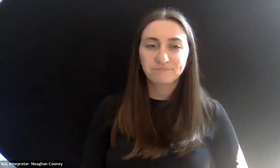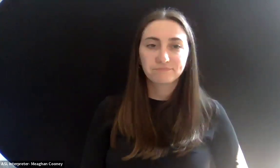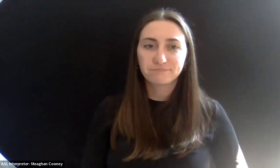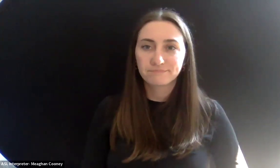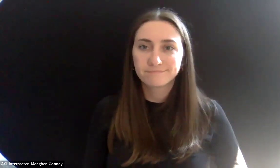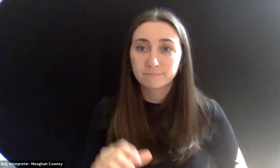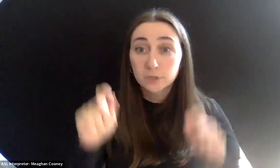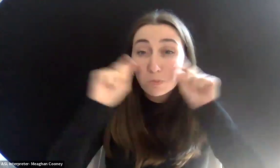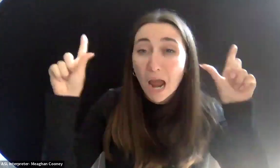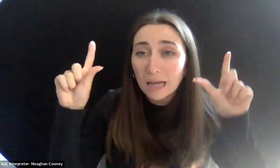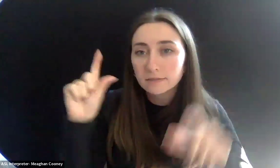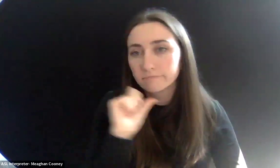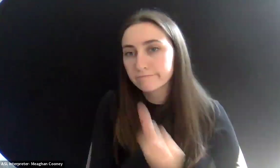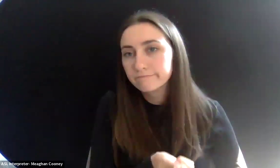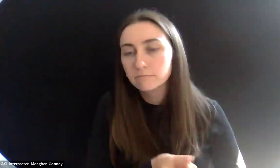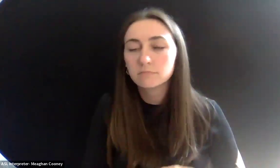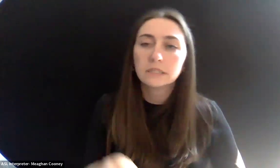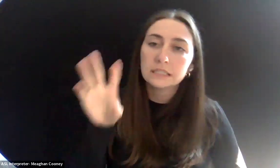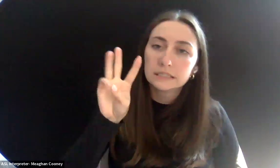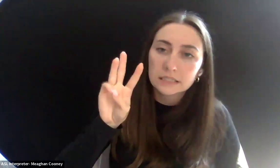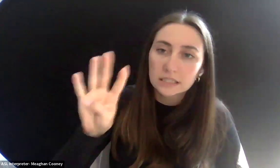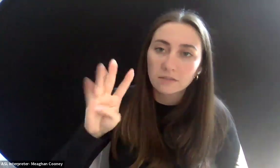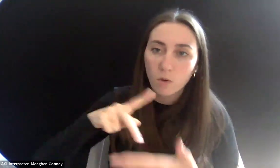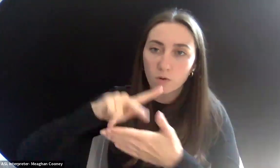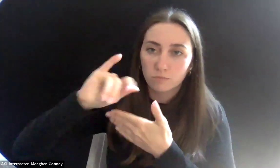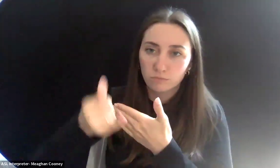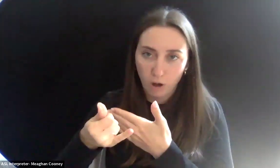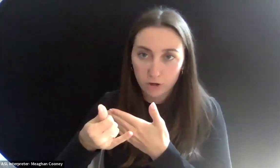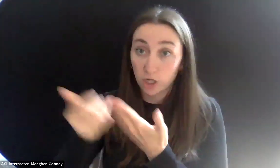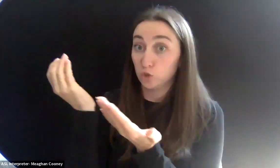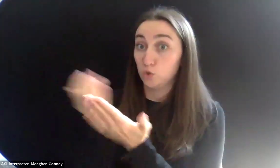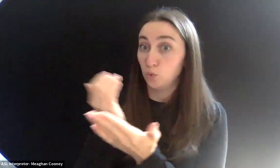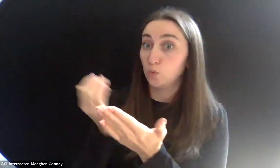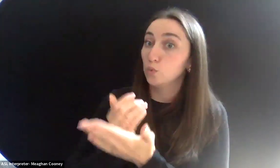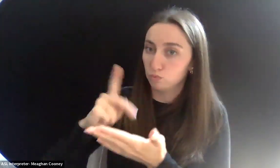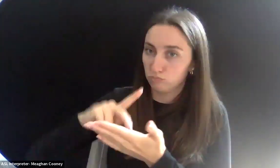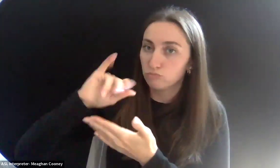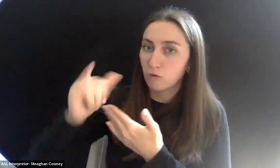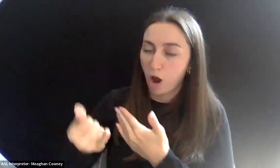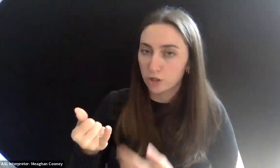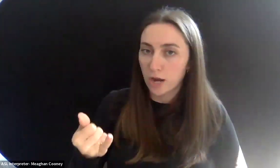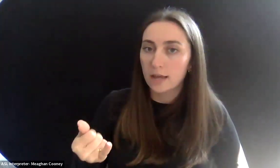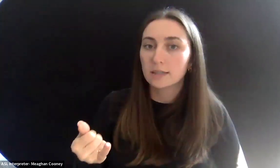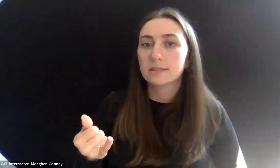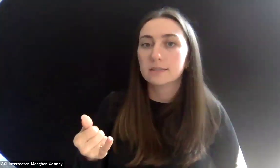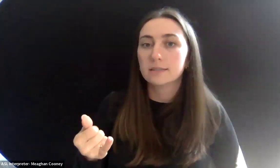surprise here 64 projects in the new projects in the V zone and 62 were rated high.